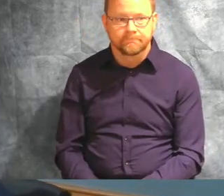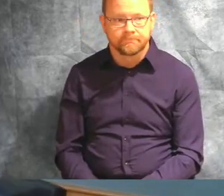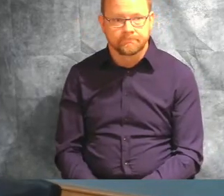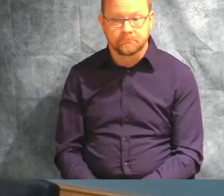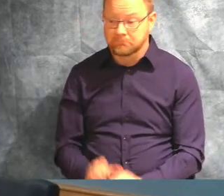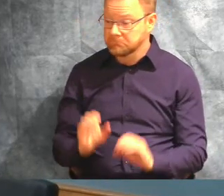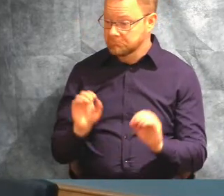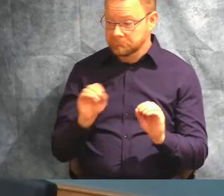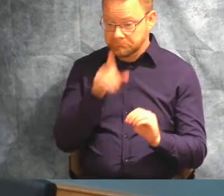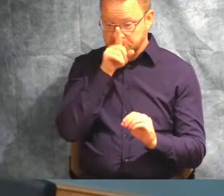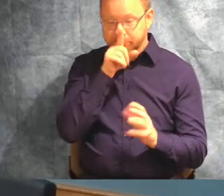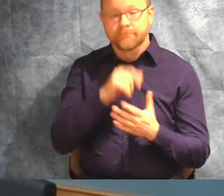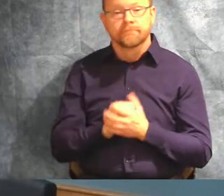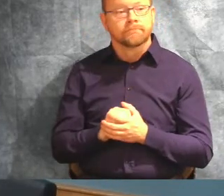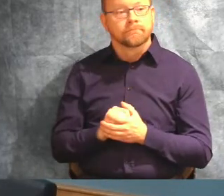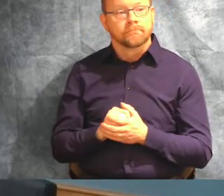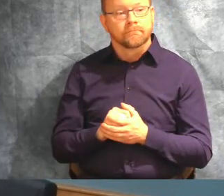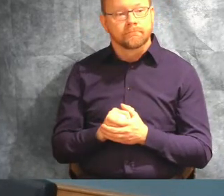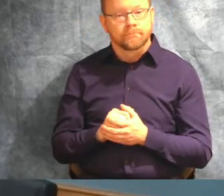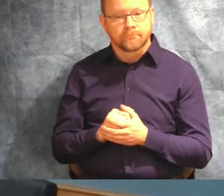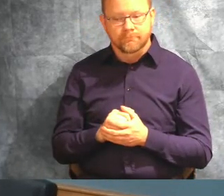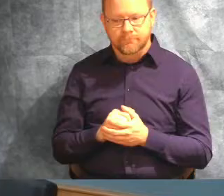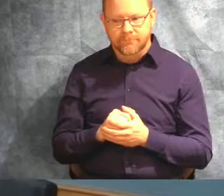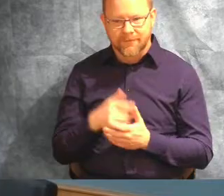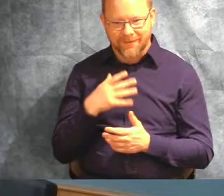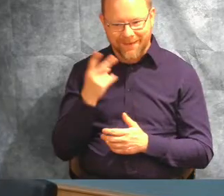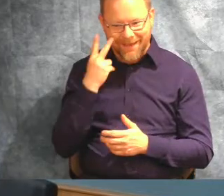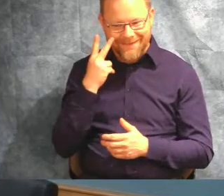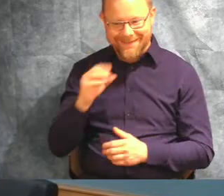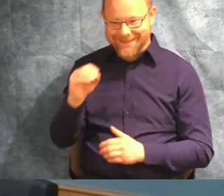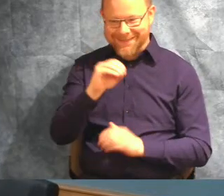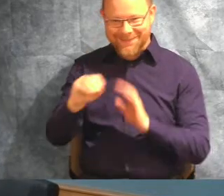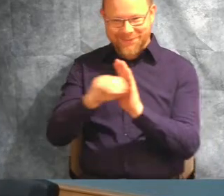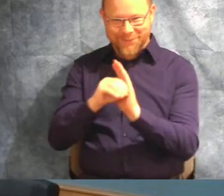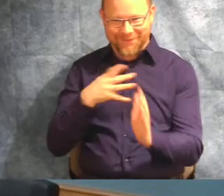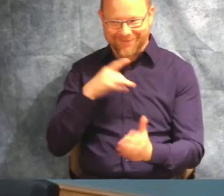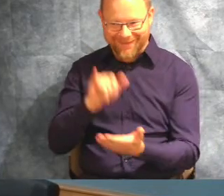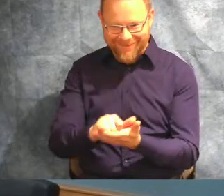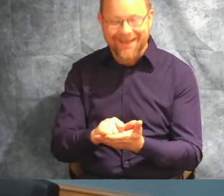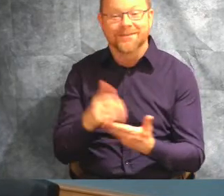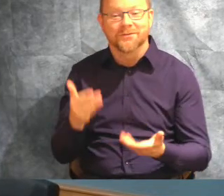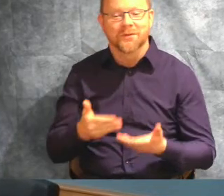no questions. Um, I like when I see the zeros on there. So, I'd like to make a motion to adopt item